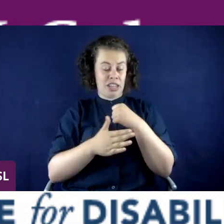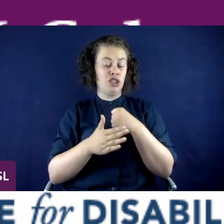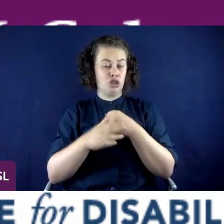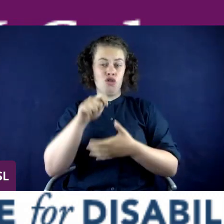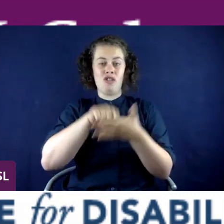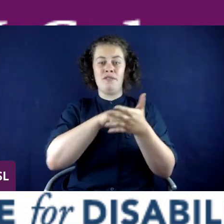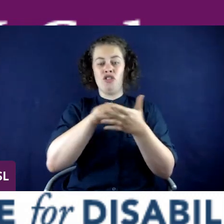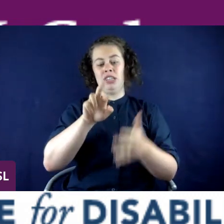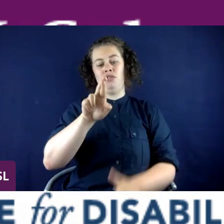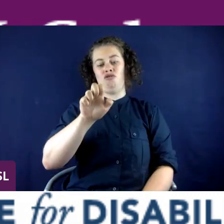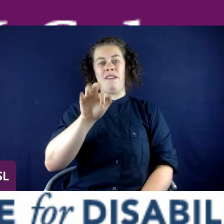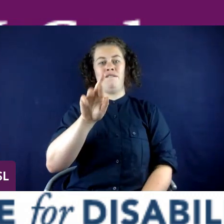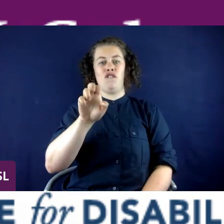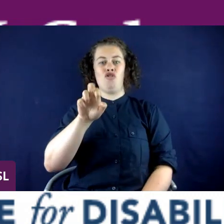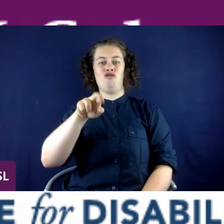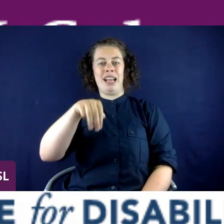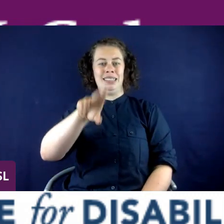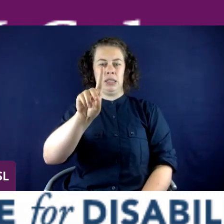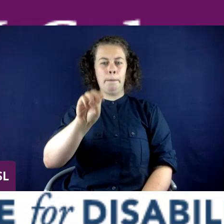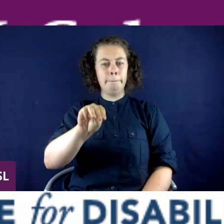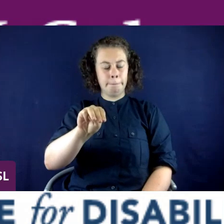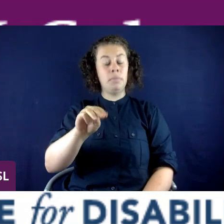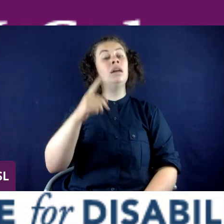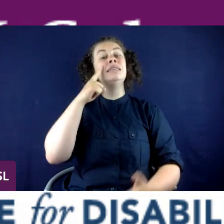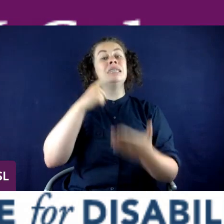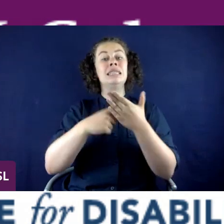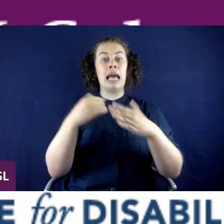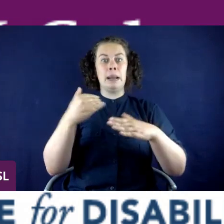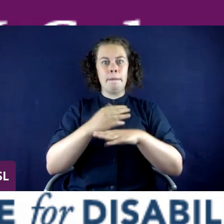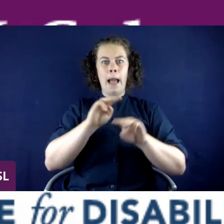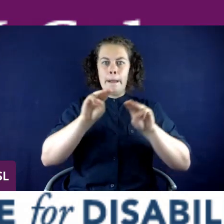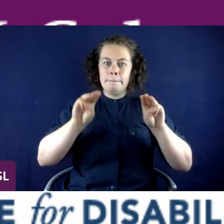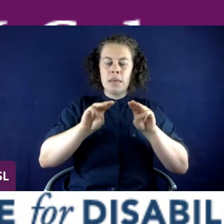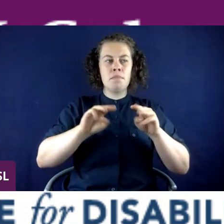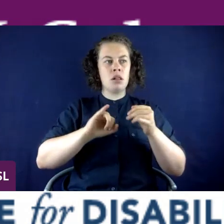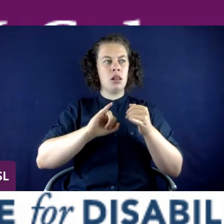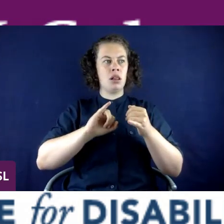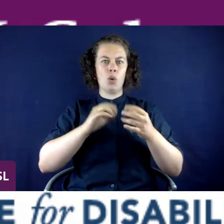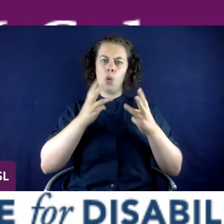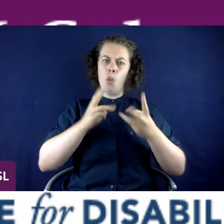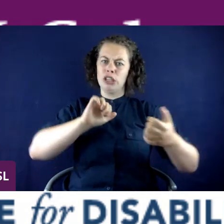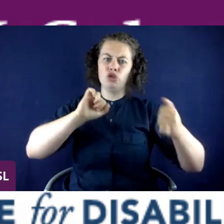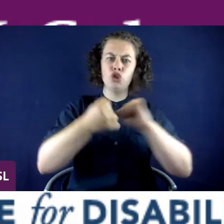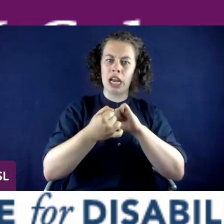but decided by shading hearts and minds, conversations that help to round dining room tables.